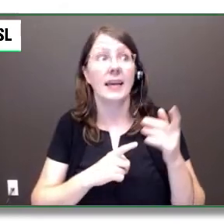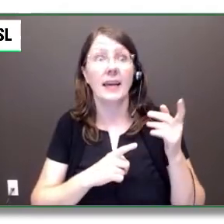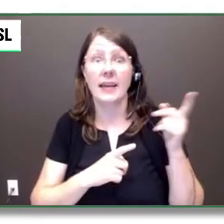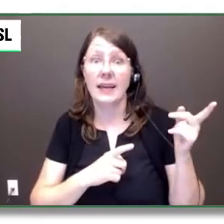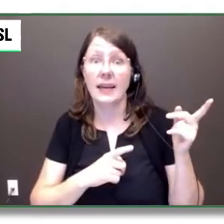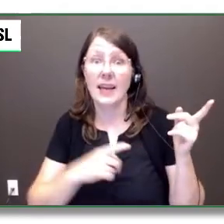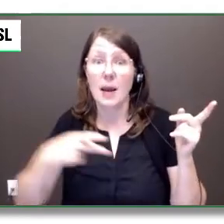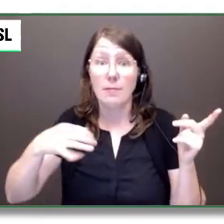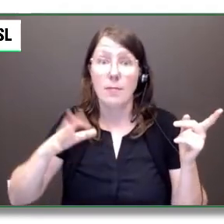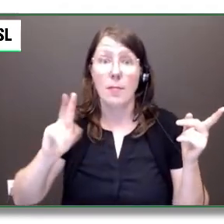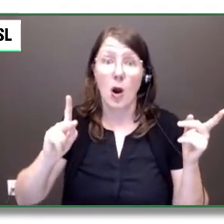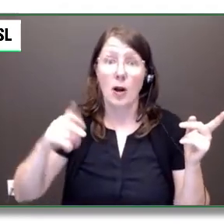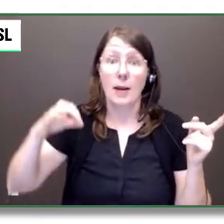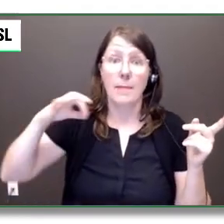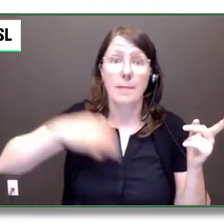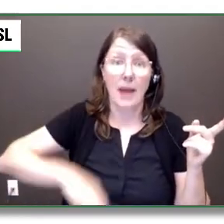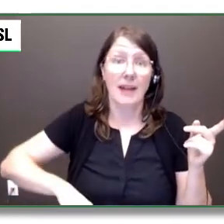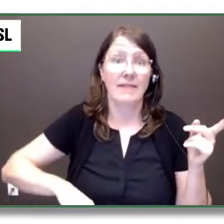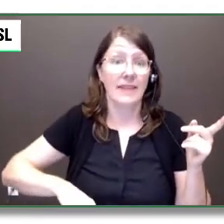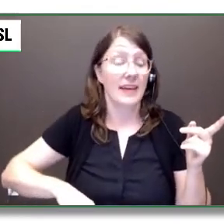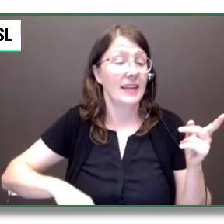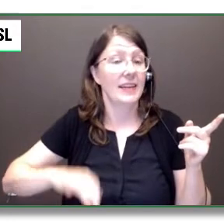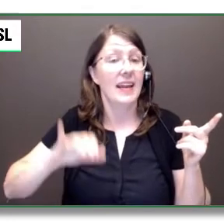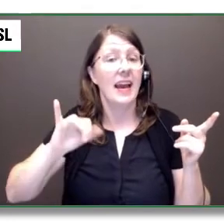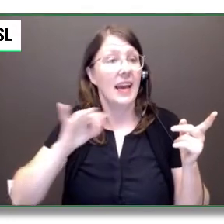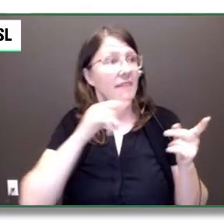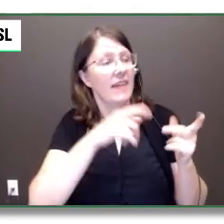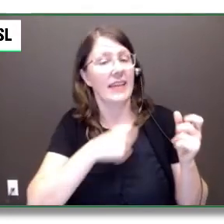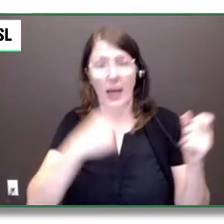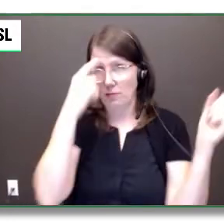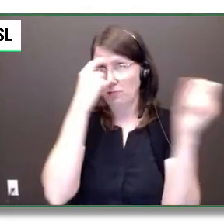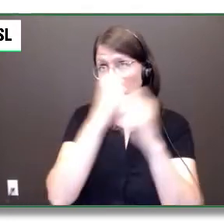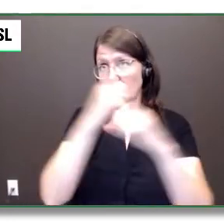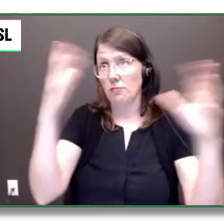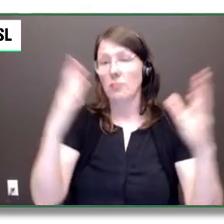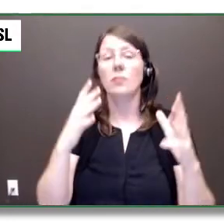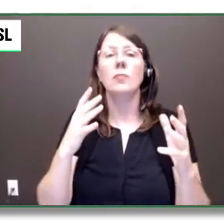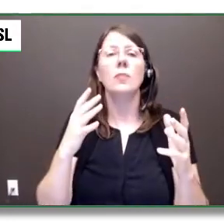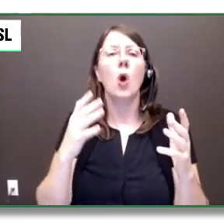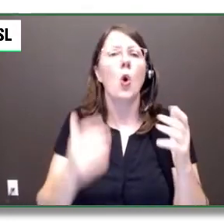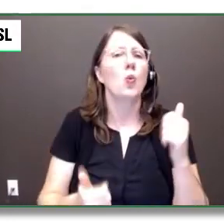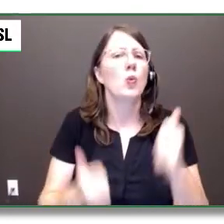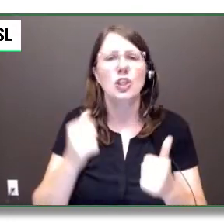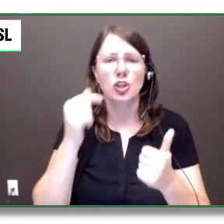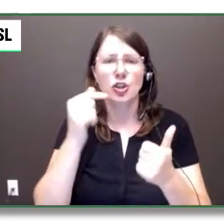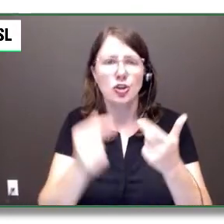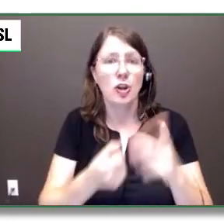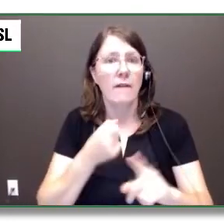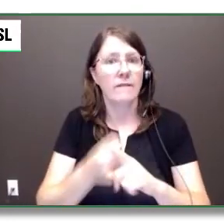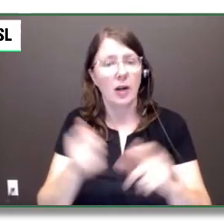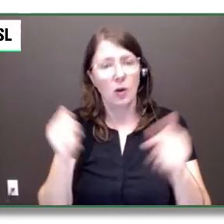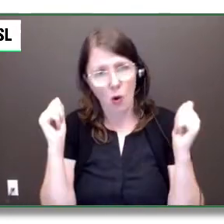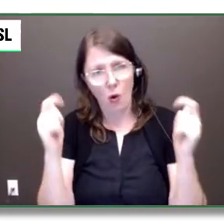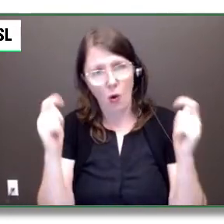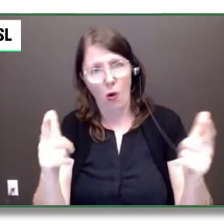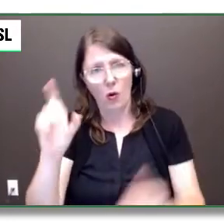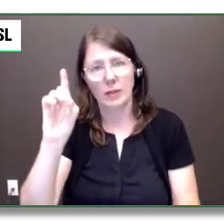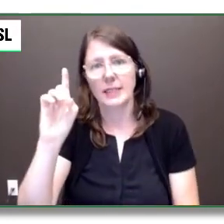that um we're finding in those patterns across disability groups. Right oh that's a fantastic.